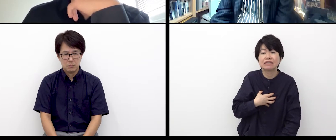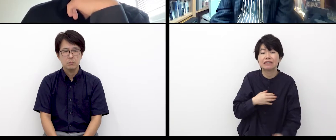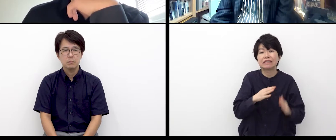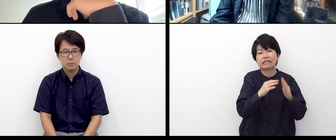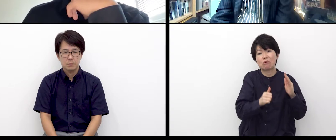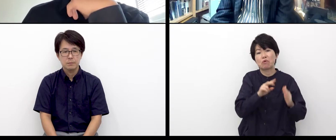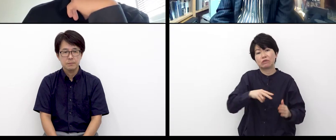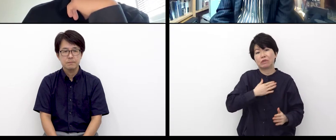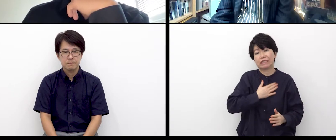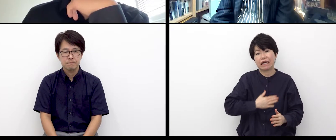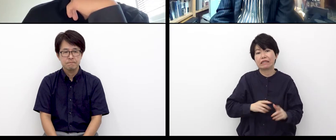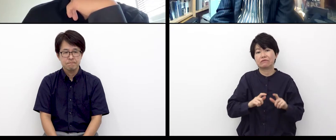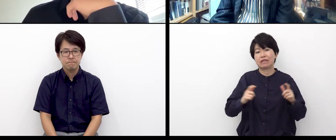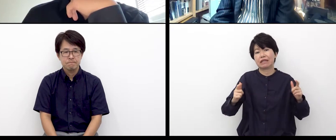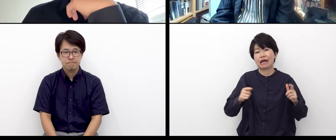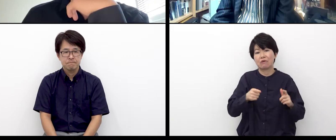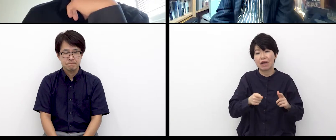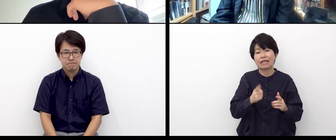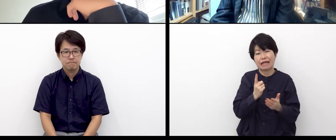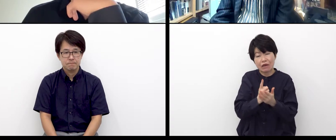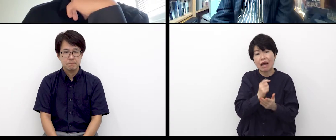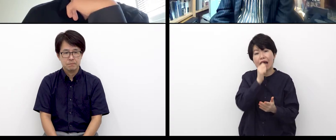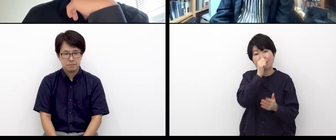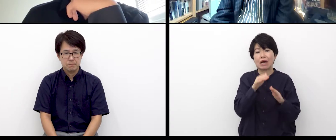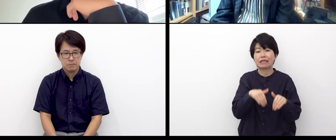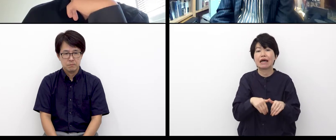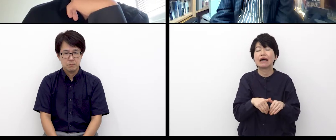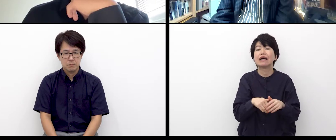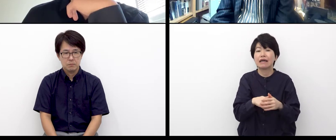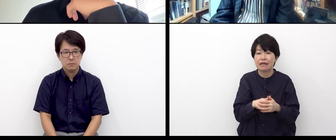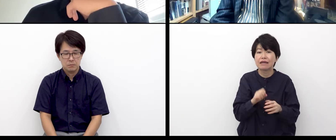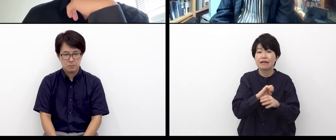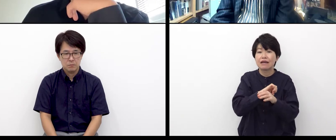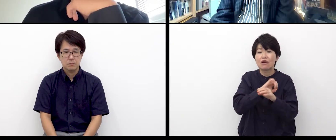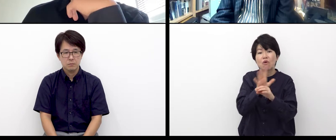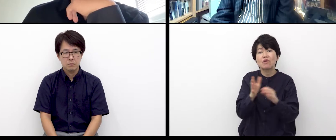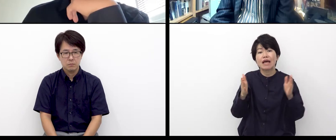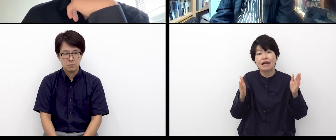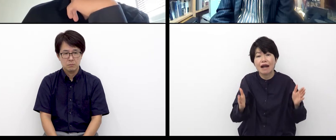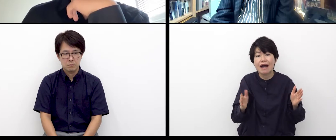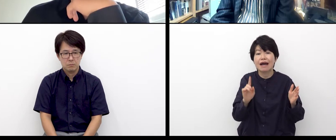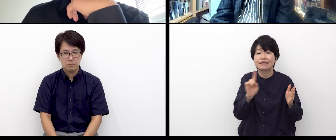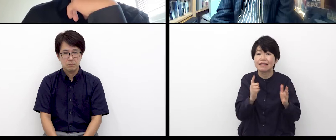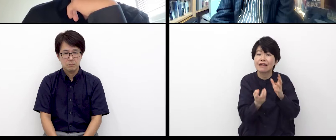But, under the coronavirus situation, it happened that